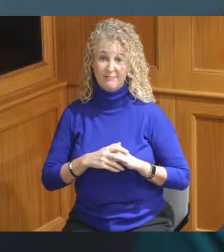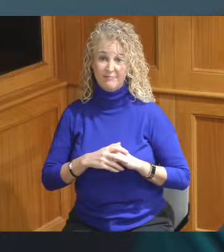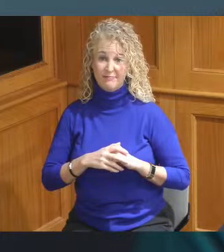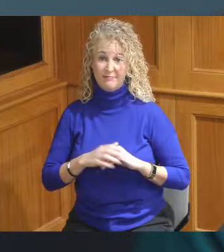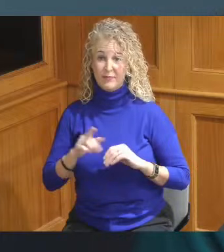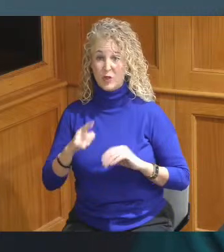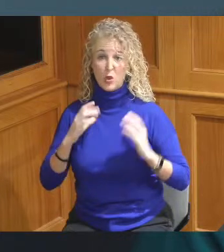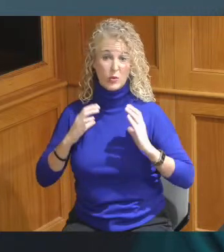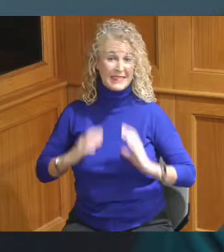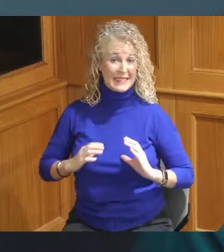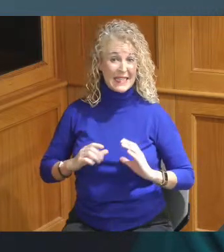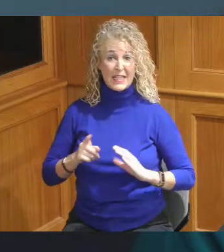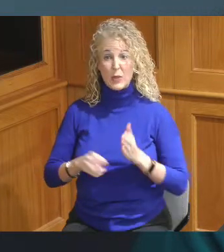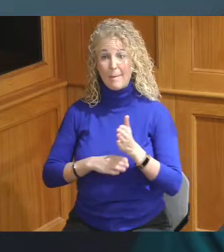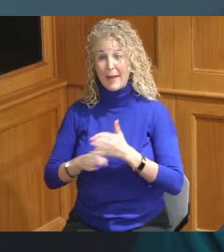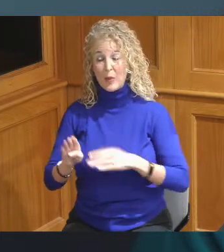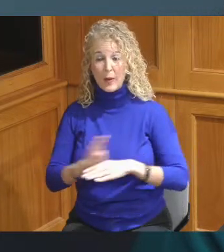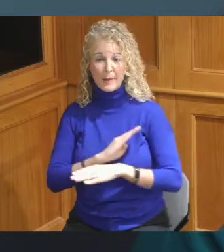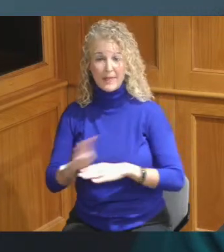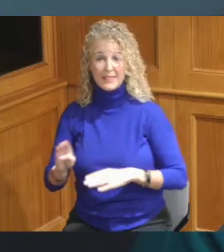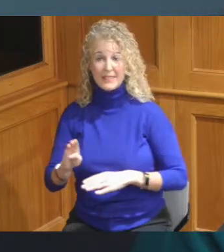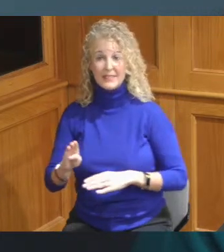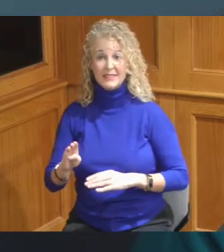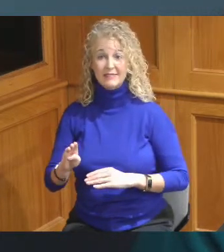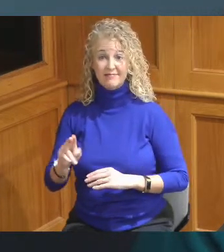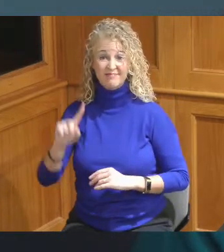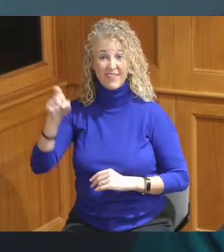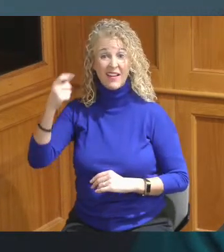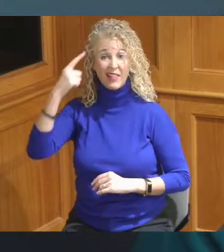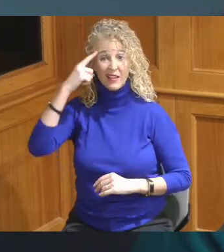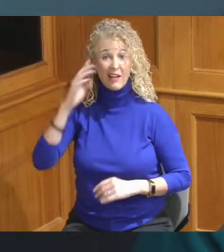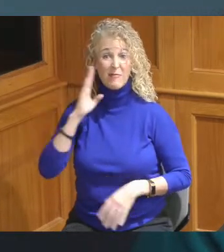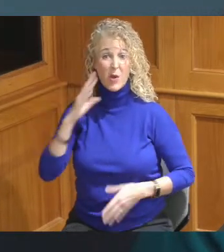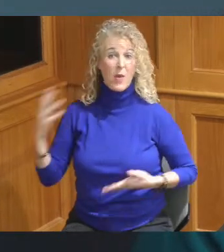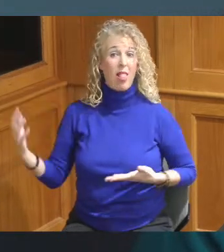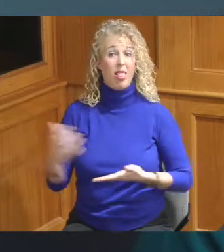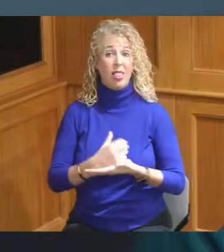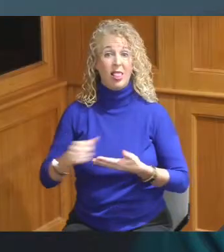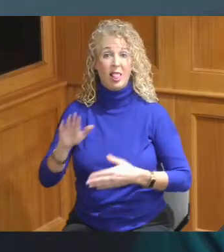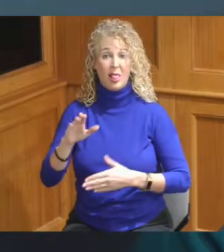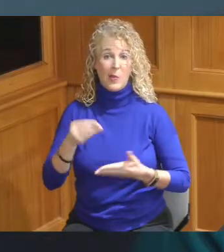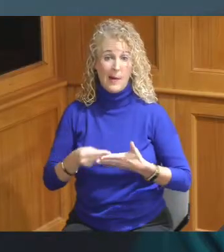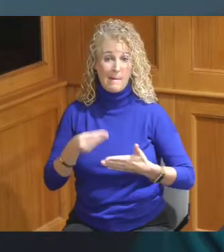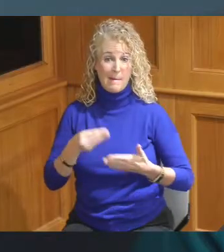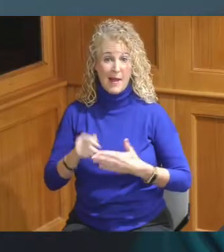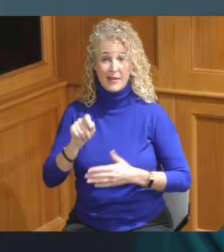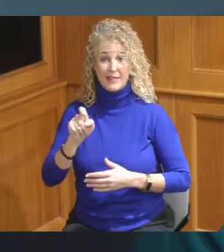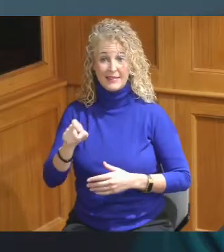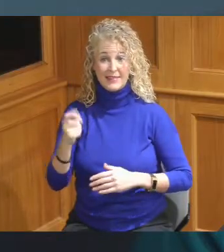a minority business, anything. They you're equal on tax day and equal every other day. So when they